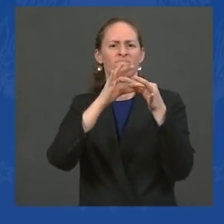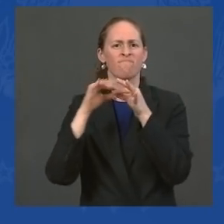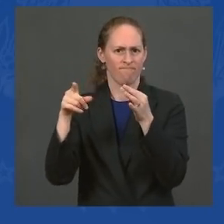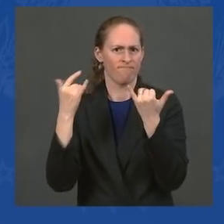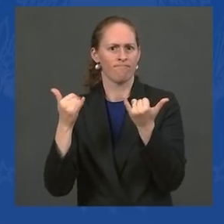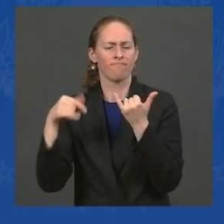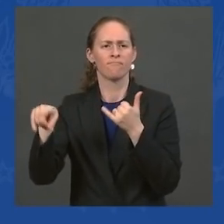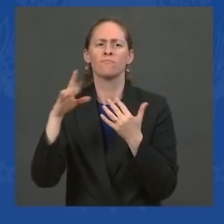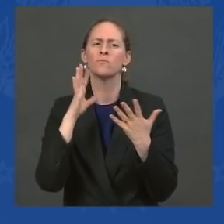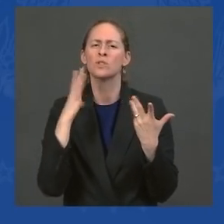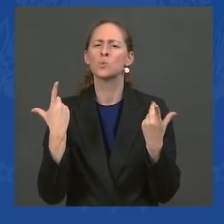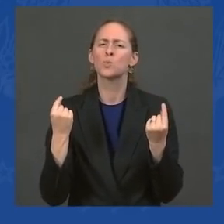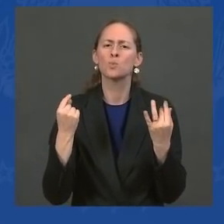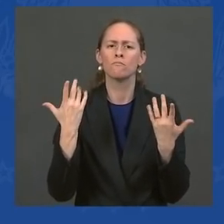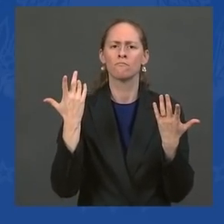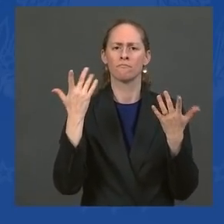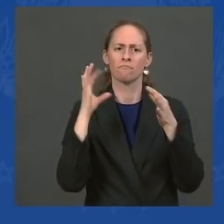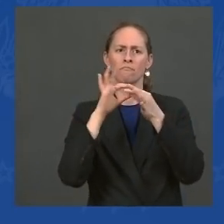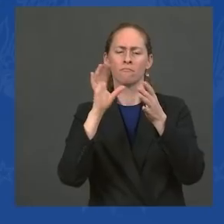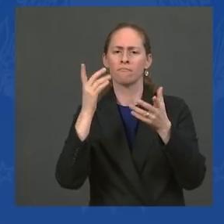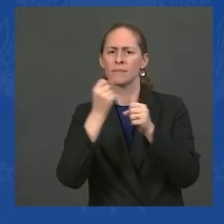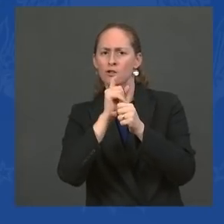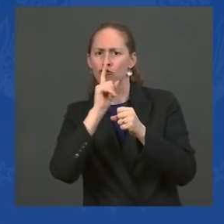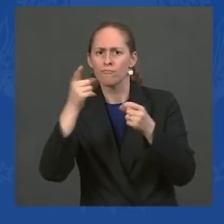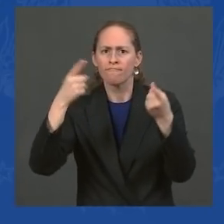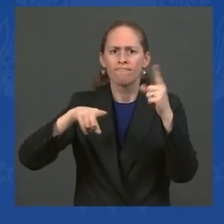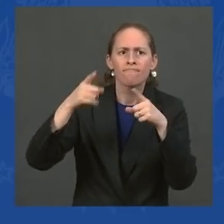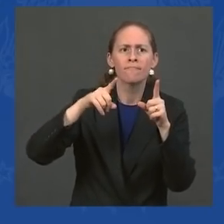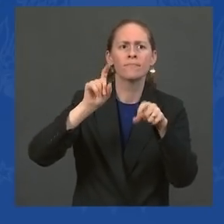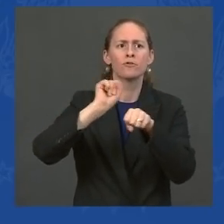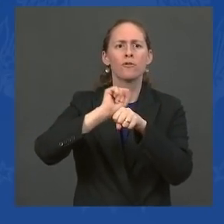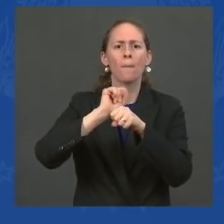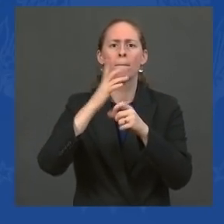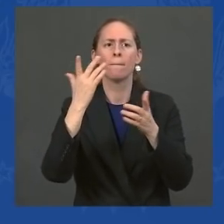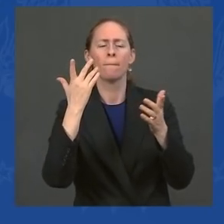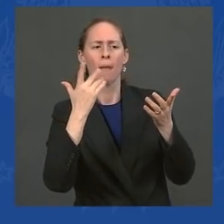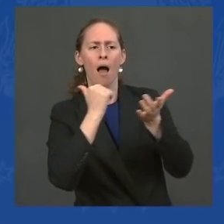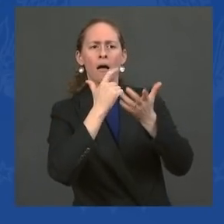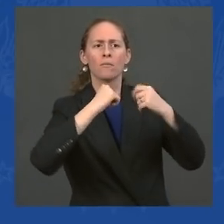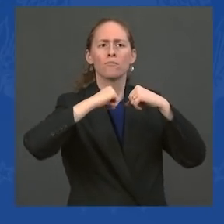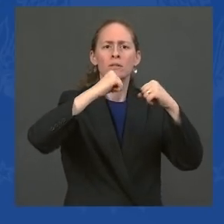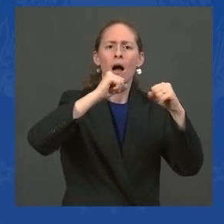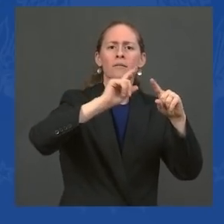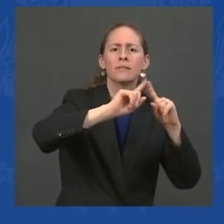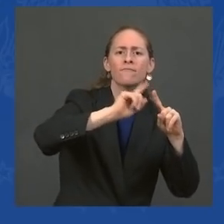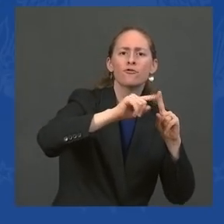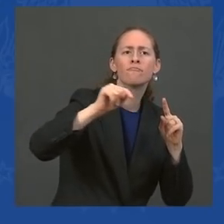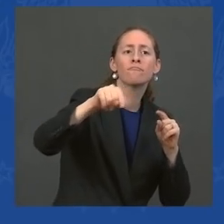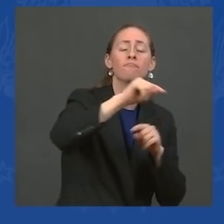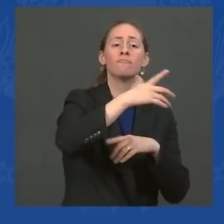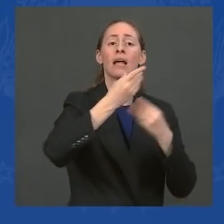doing everything from restoring wetlands, to protecting clean water, to making forests more resilient against wildfires.